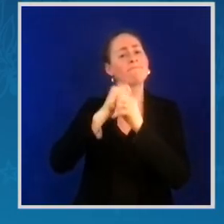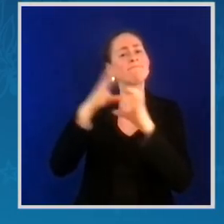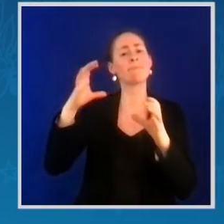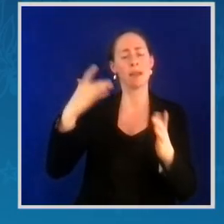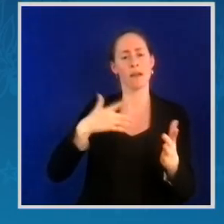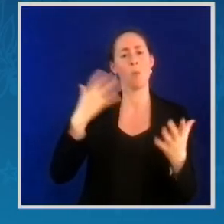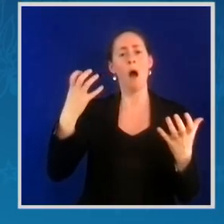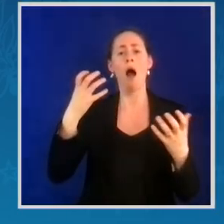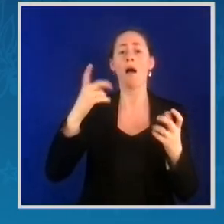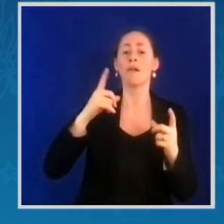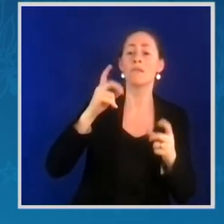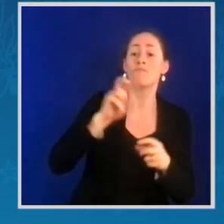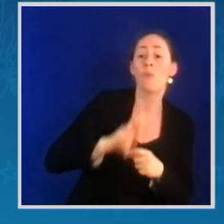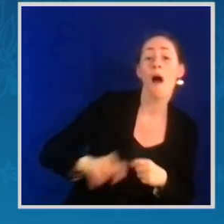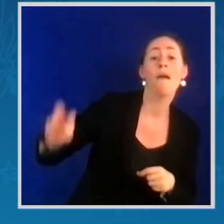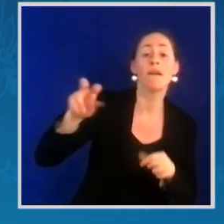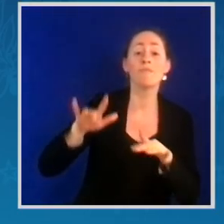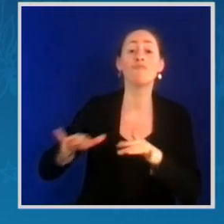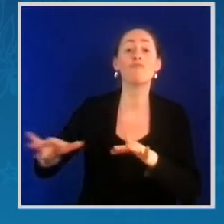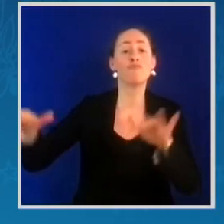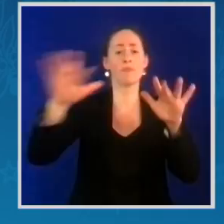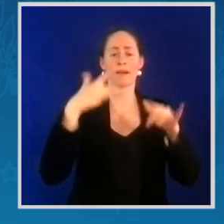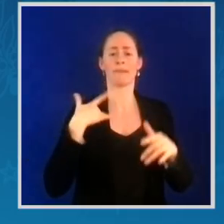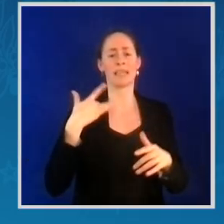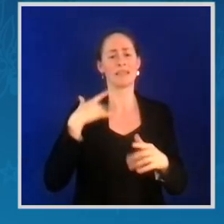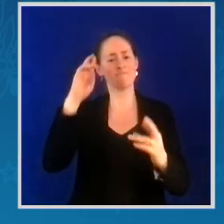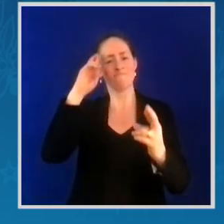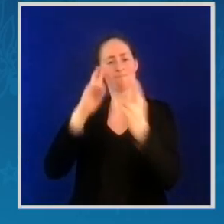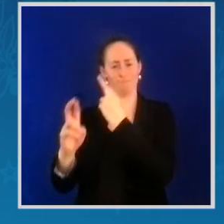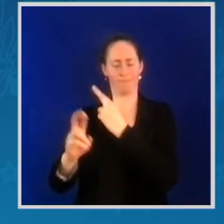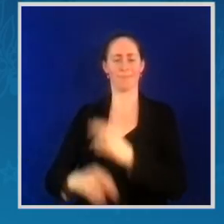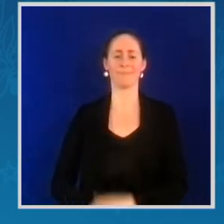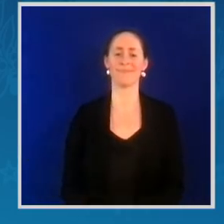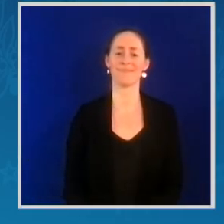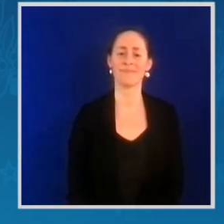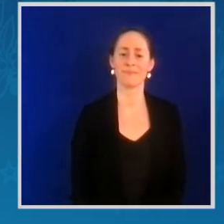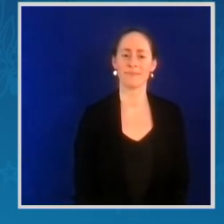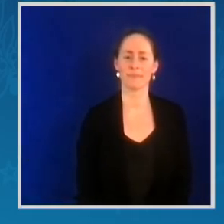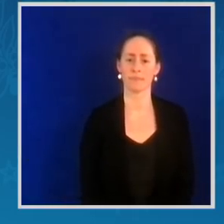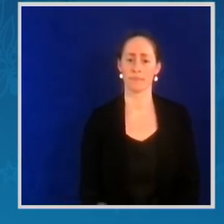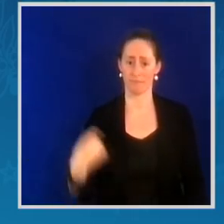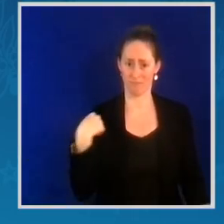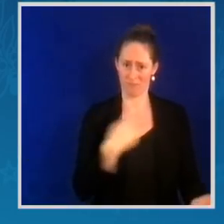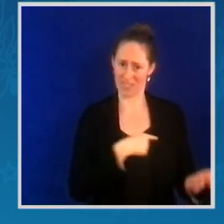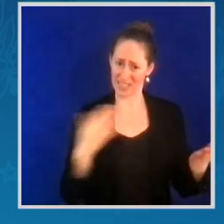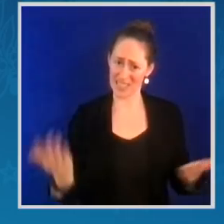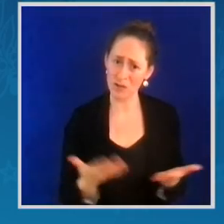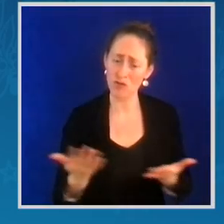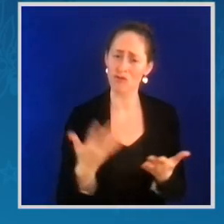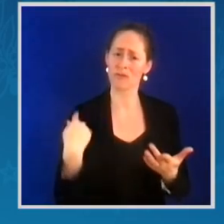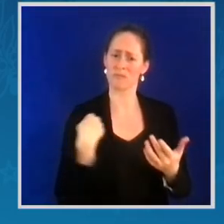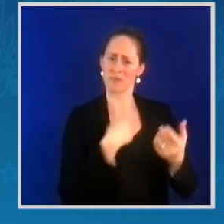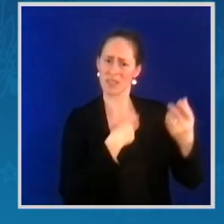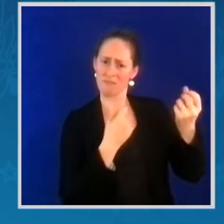because we say that we are a democracy, and we are true to our democratic values. And again, one of the most fundamental of them,